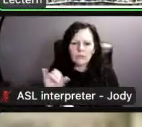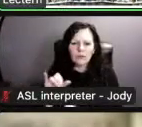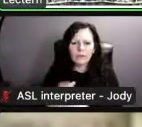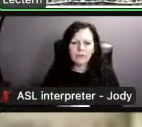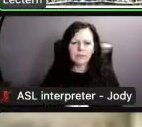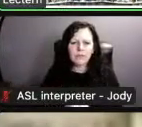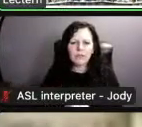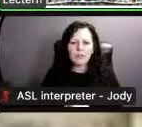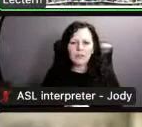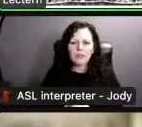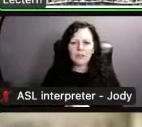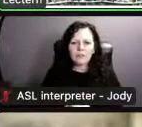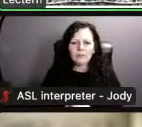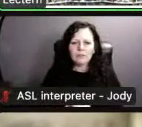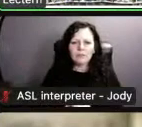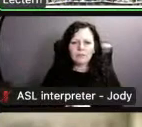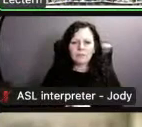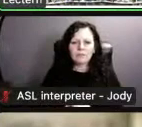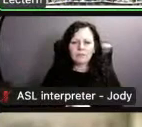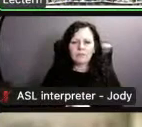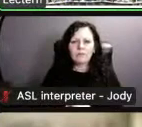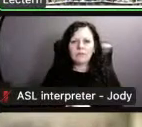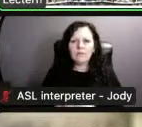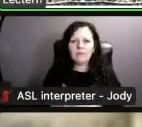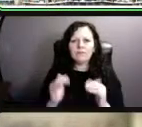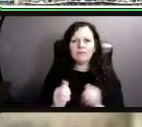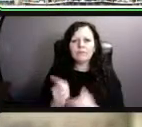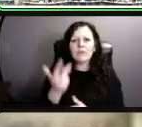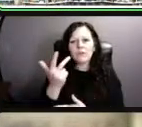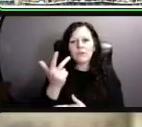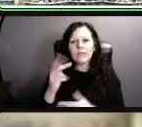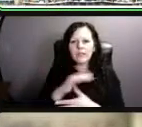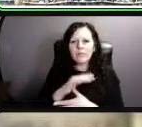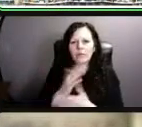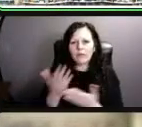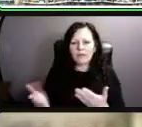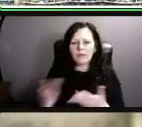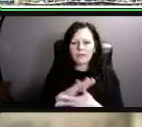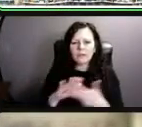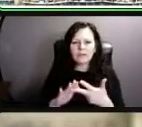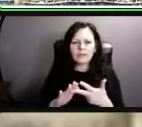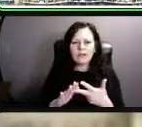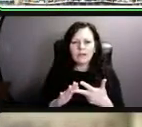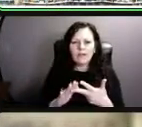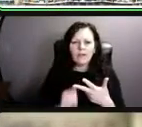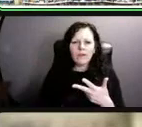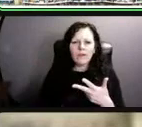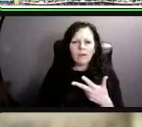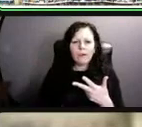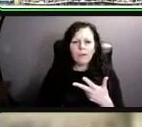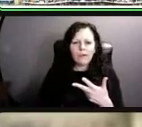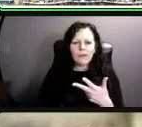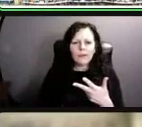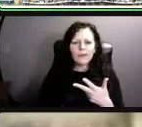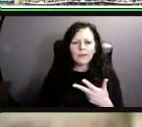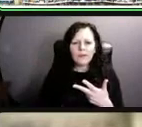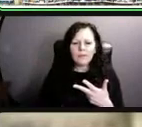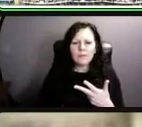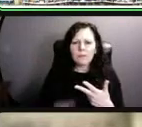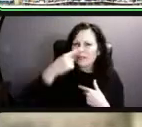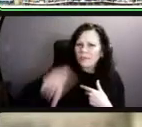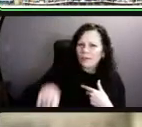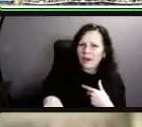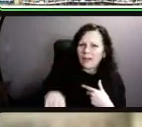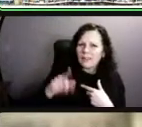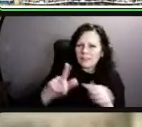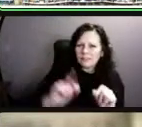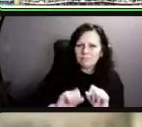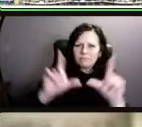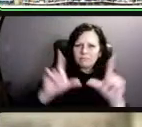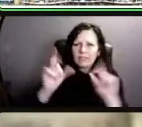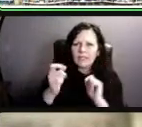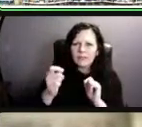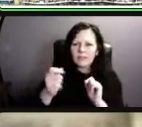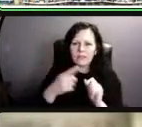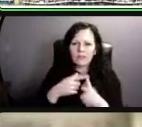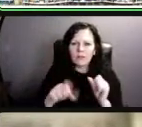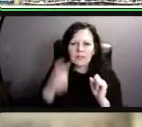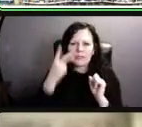THAT COMBINES BOTH STAFFING